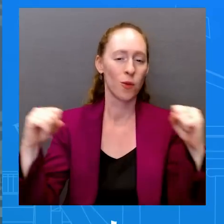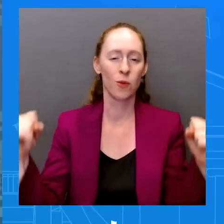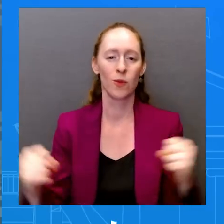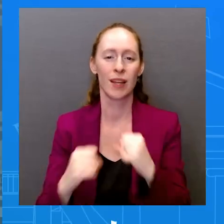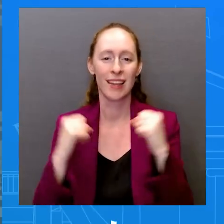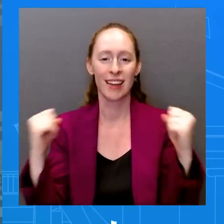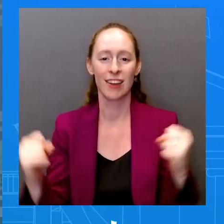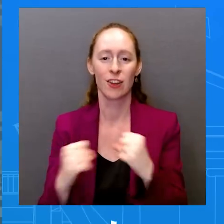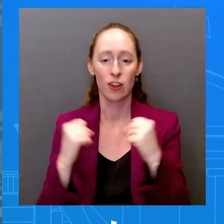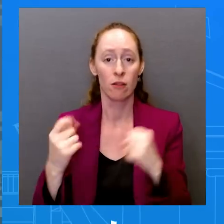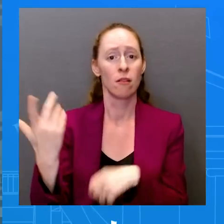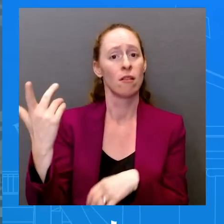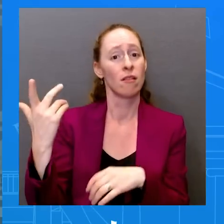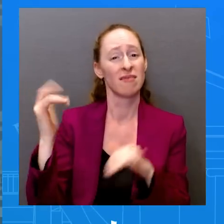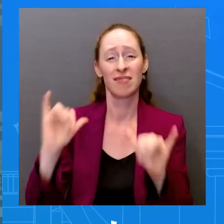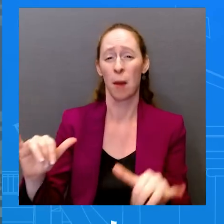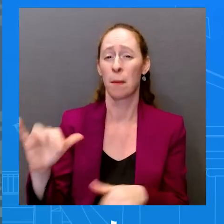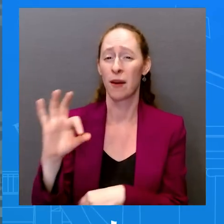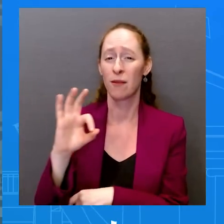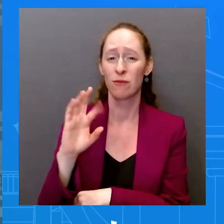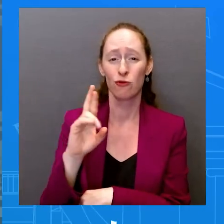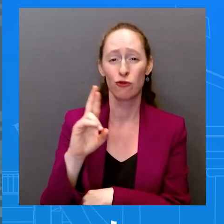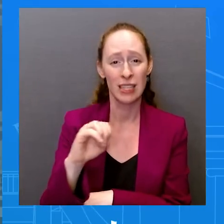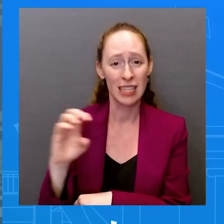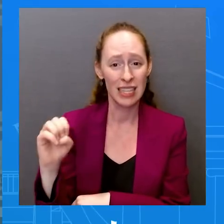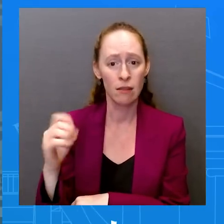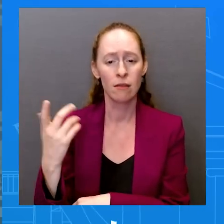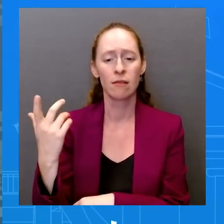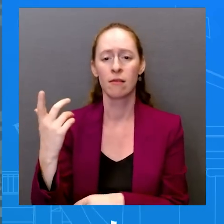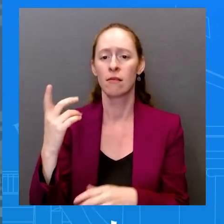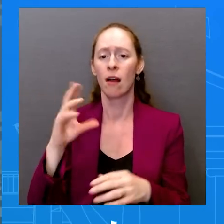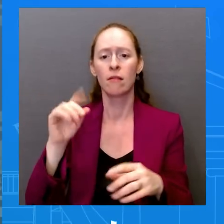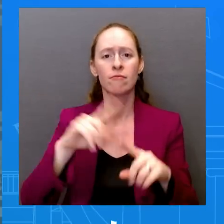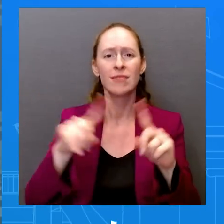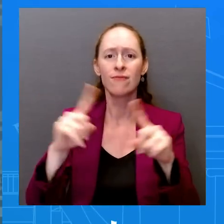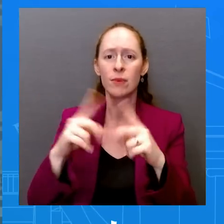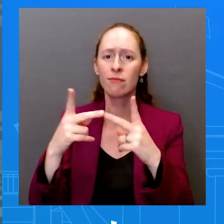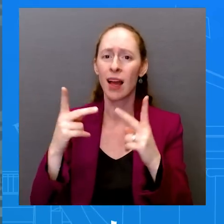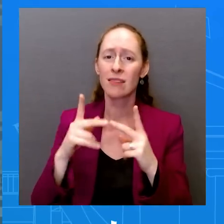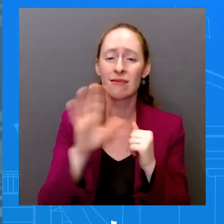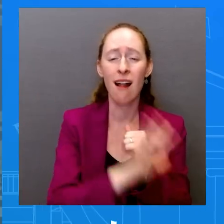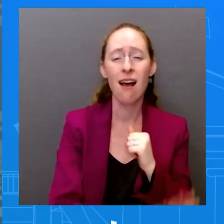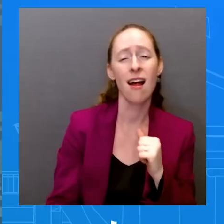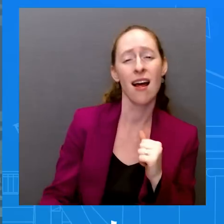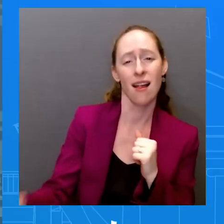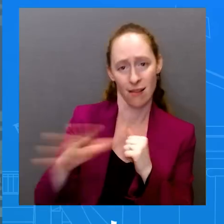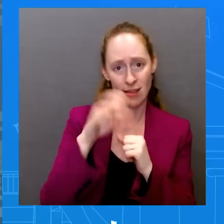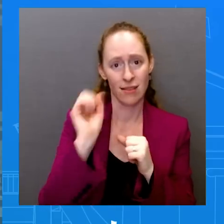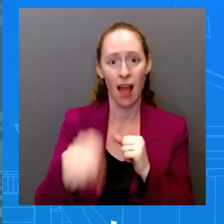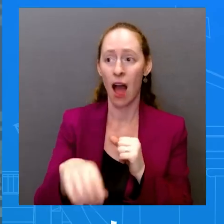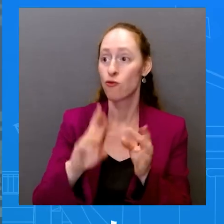Second, we're also doing our part by taking action. While we're constrained in what we can do